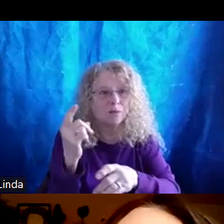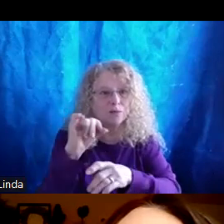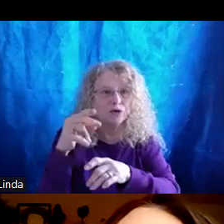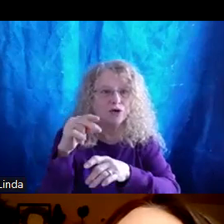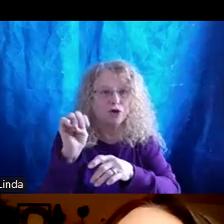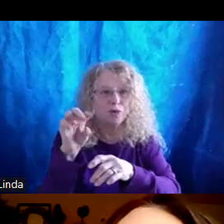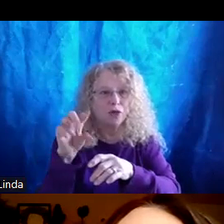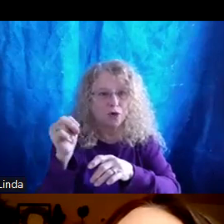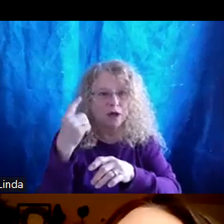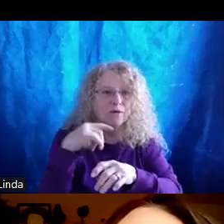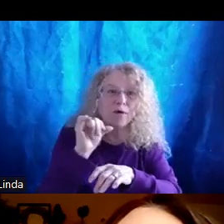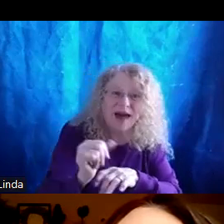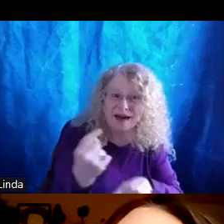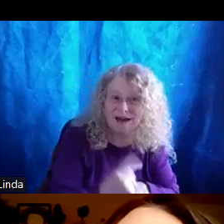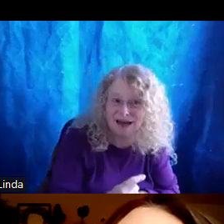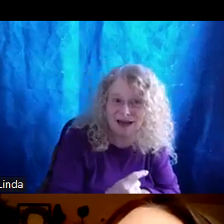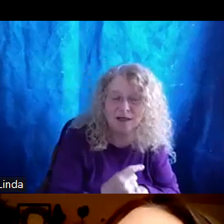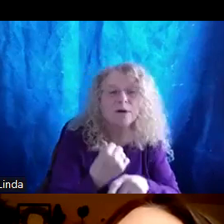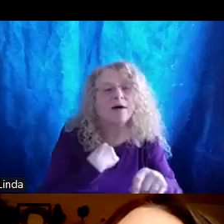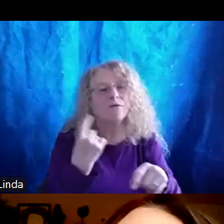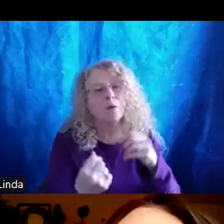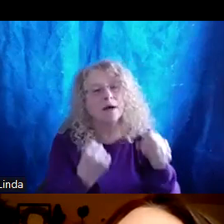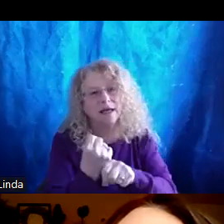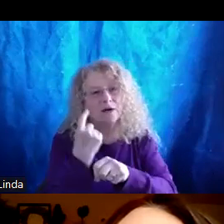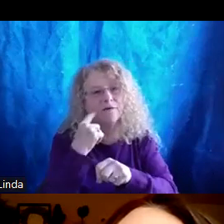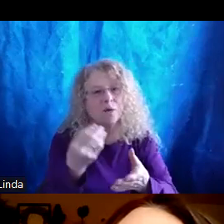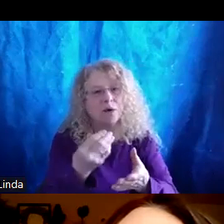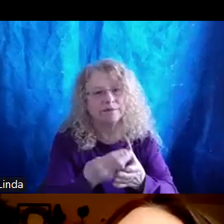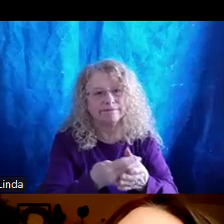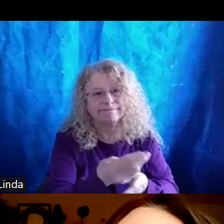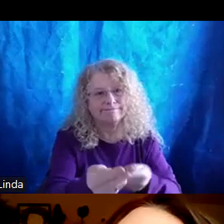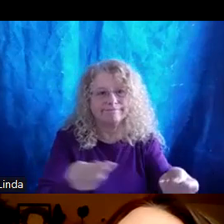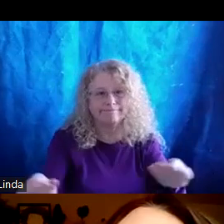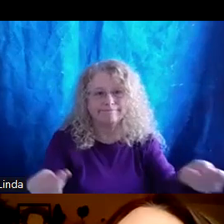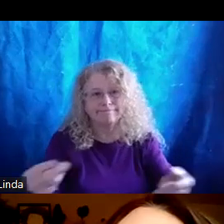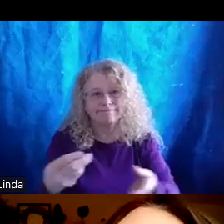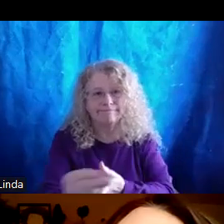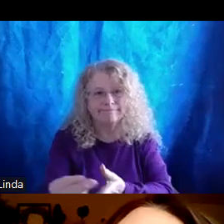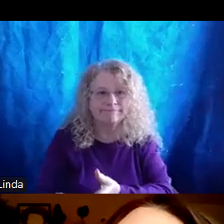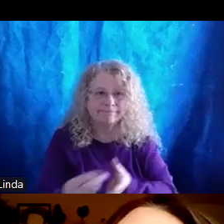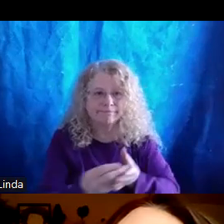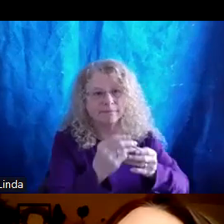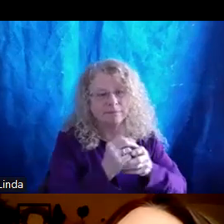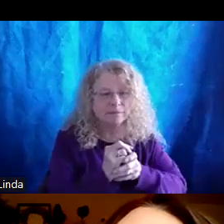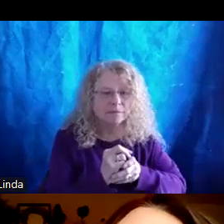ANY OTHER QUESTIONS.